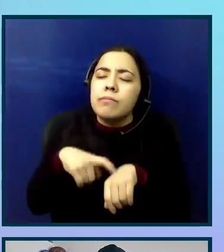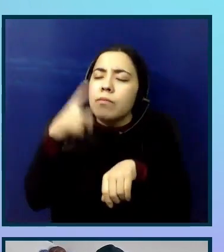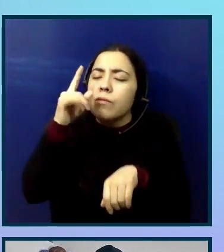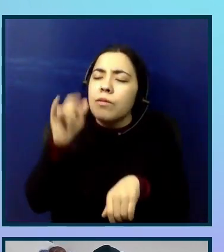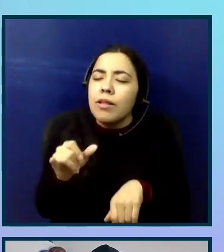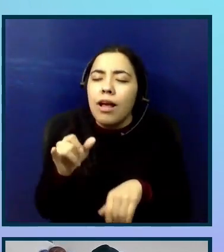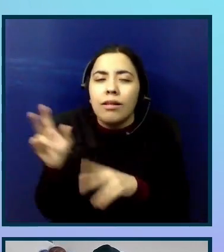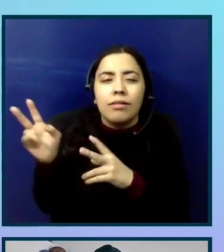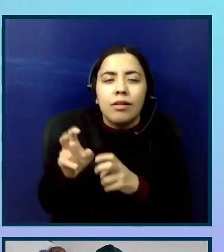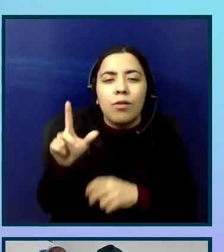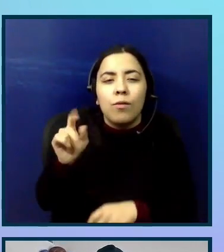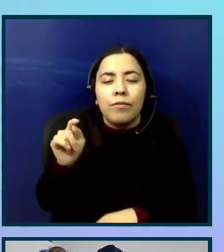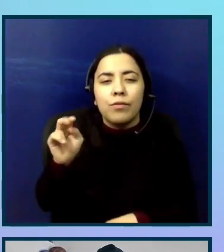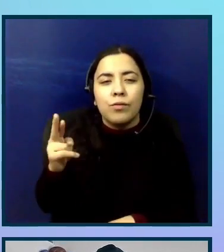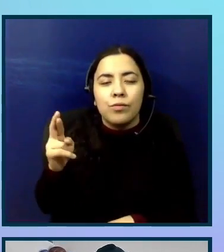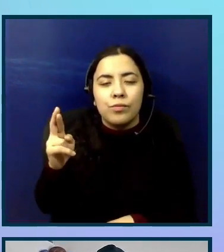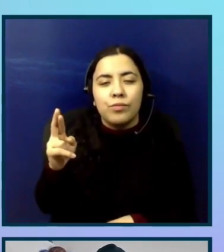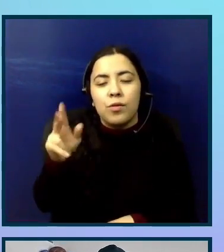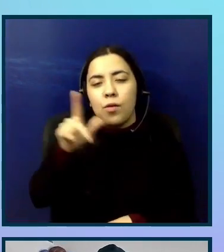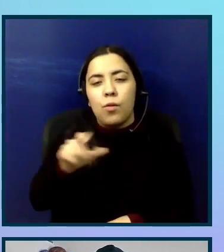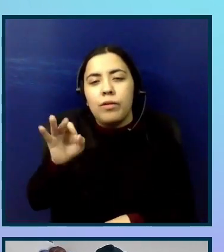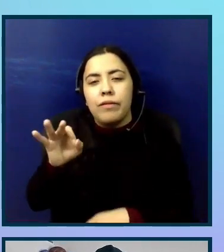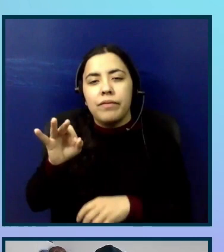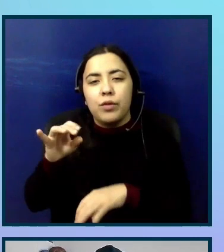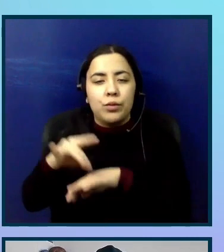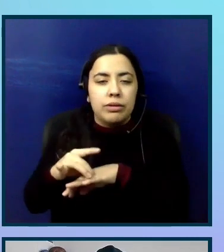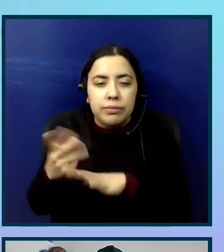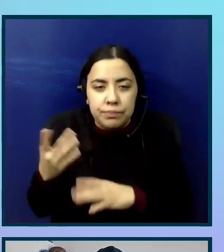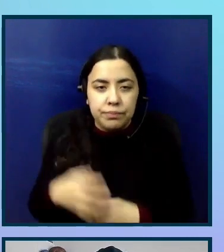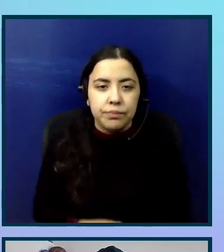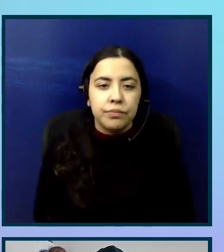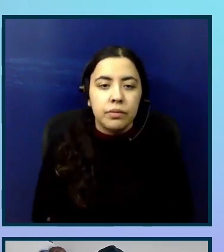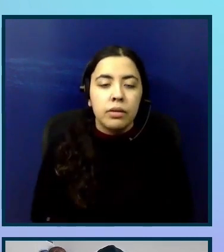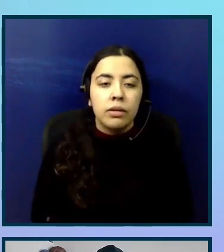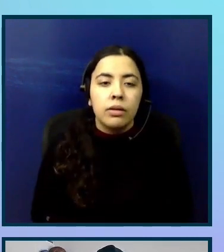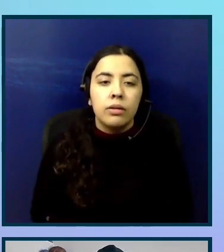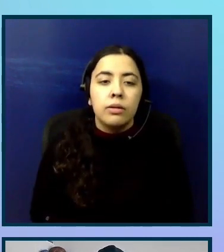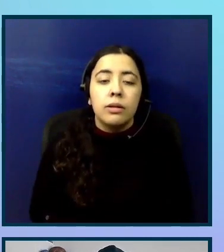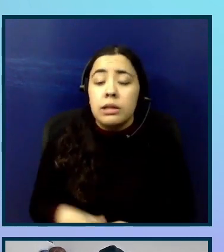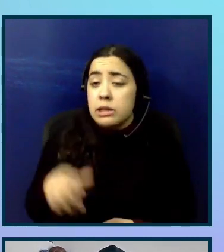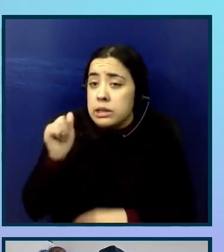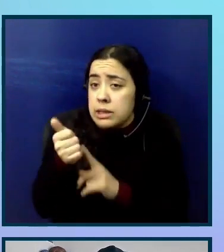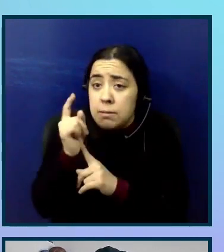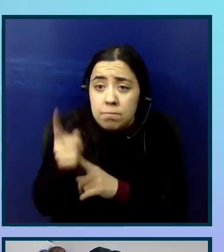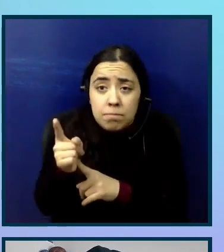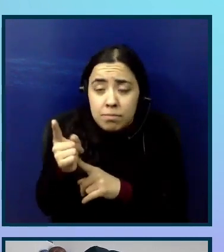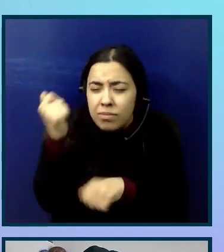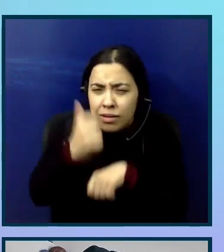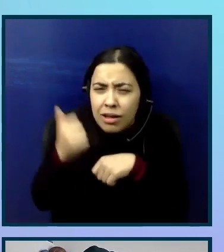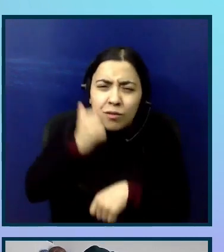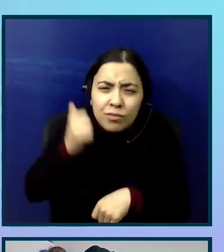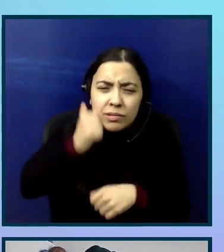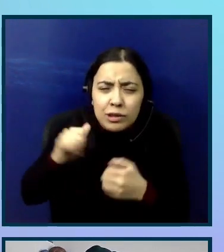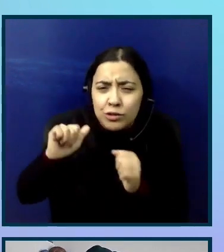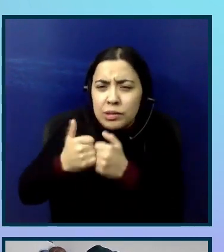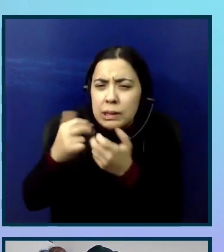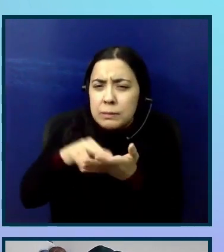But the 10 minutes a day challenge. As simple as the title, take 10 minutes a day for accessibility knowledge gathering.